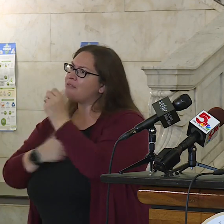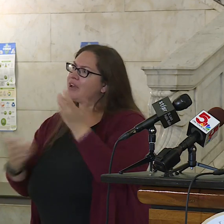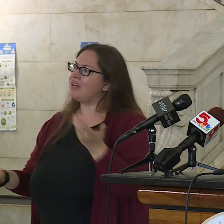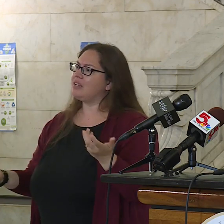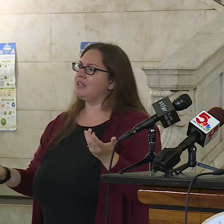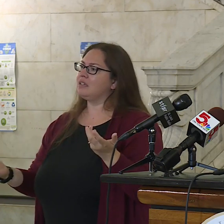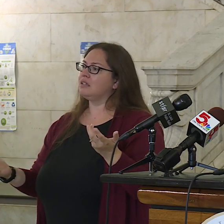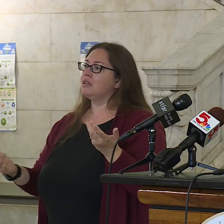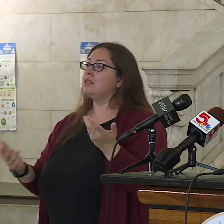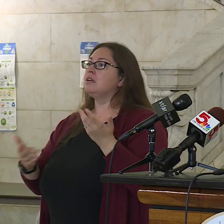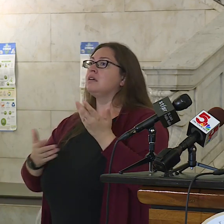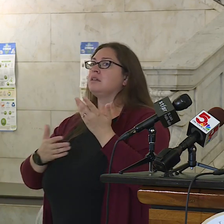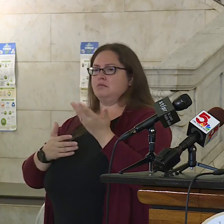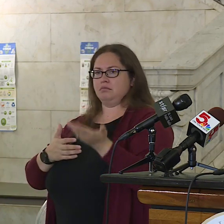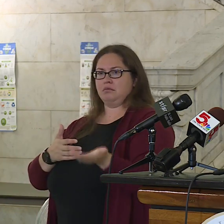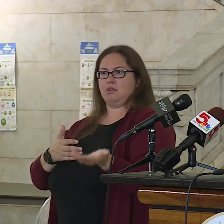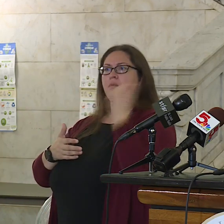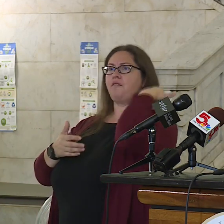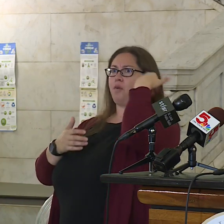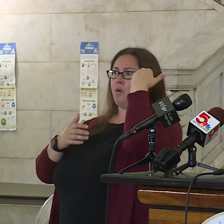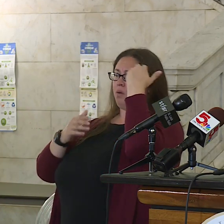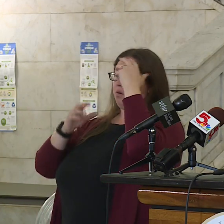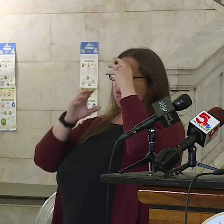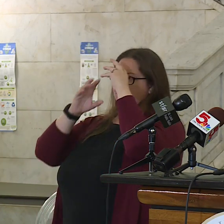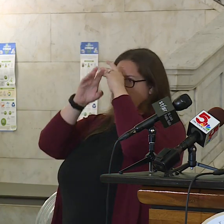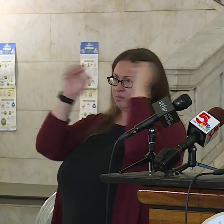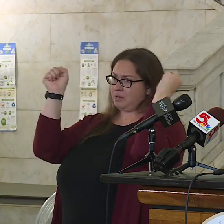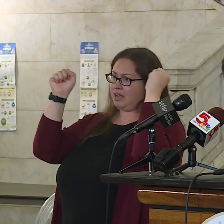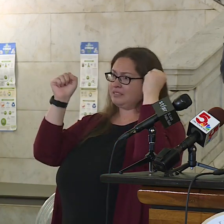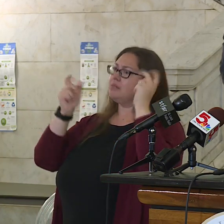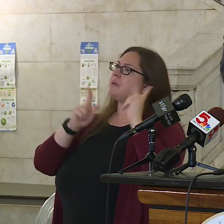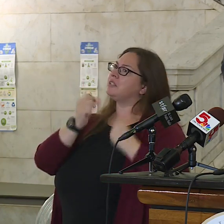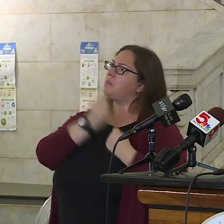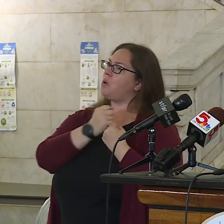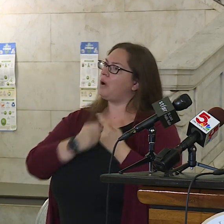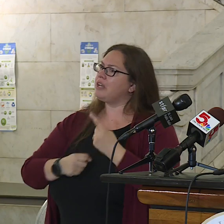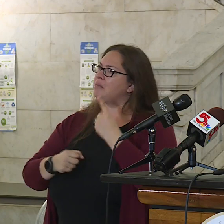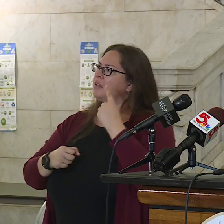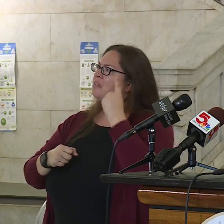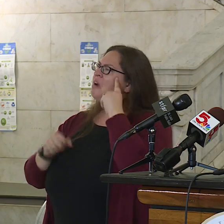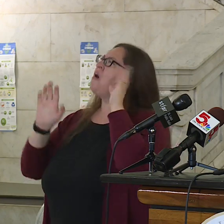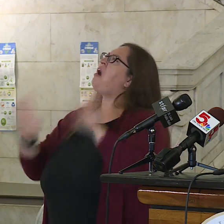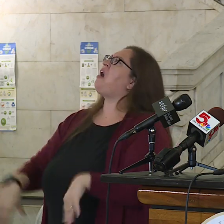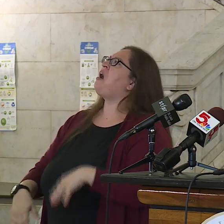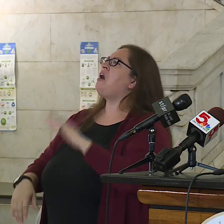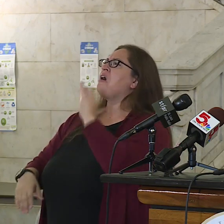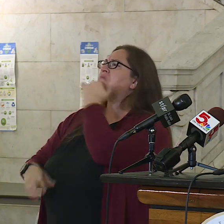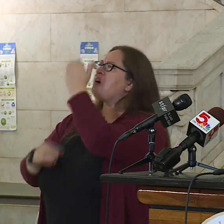BEST AND LIFE THREATENING THE WORST. AS SOME PASSIONATE